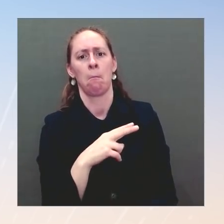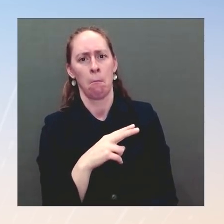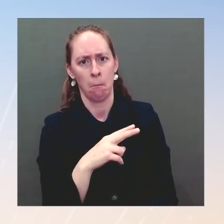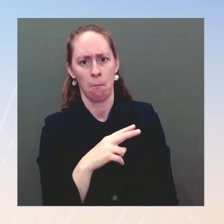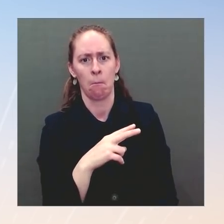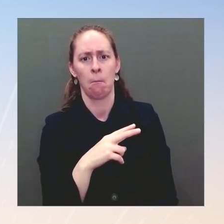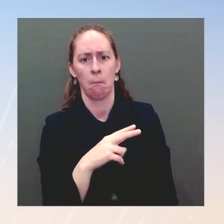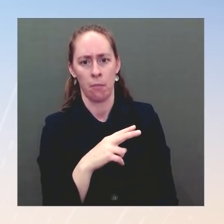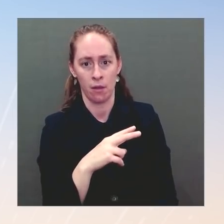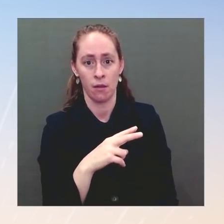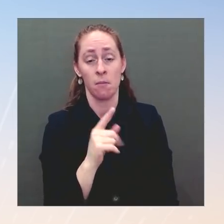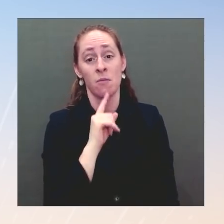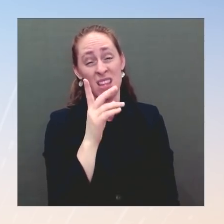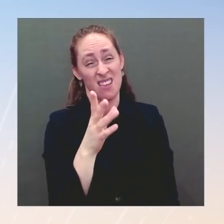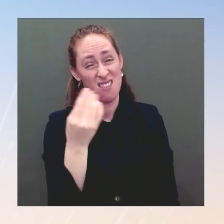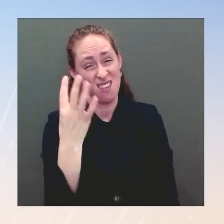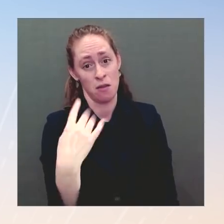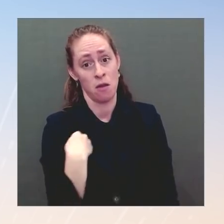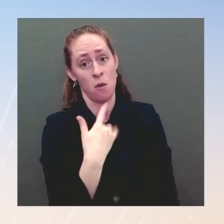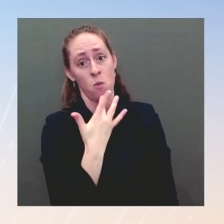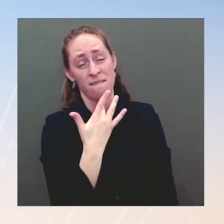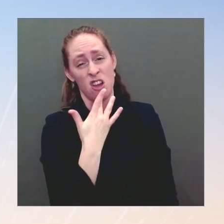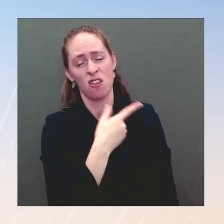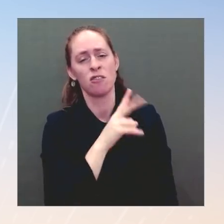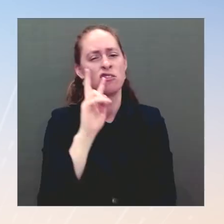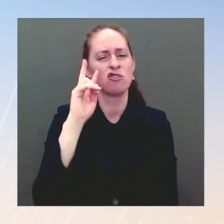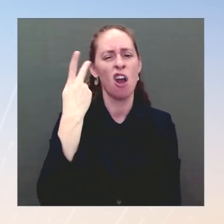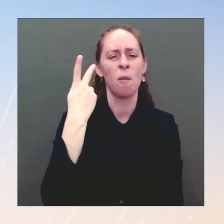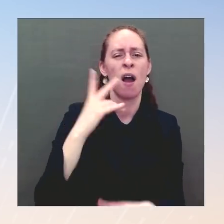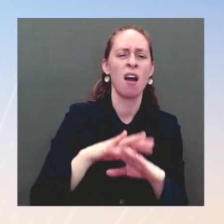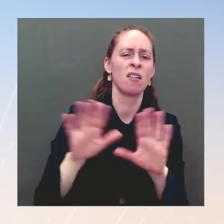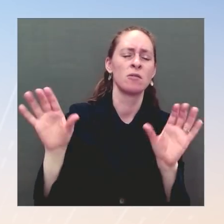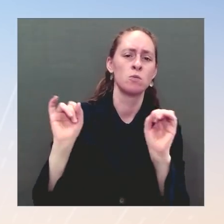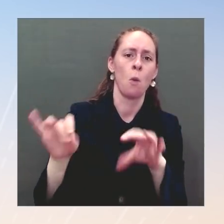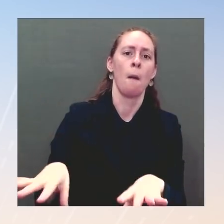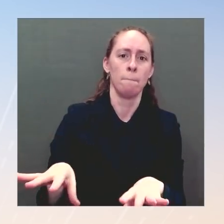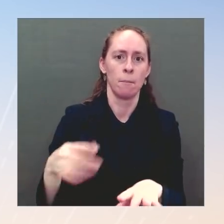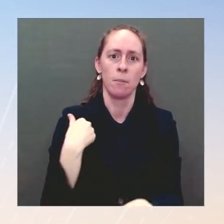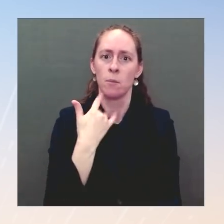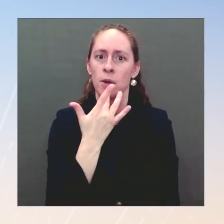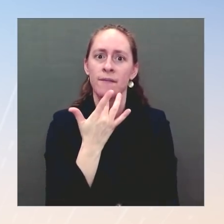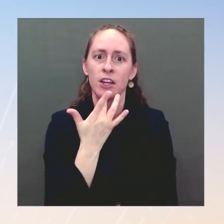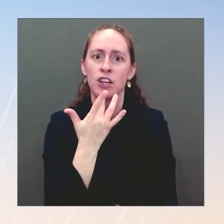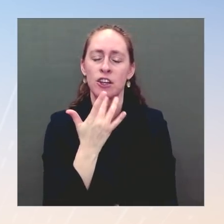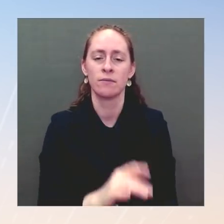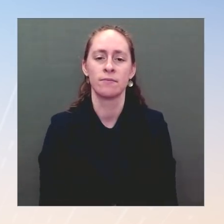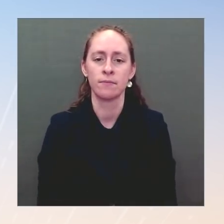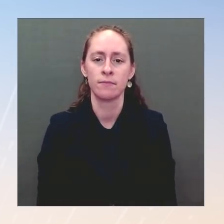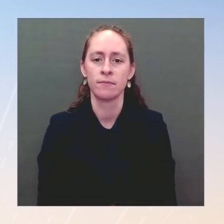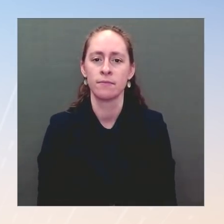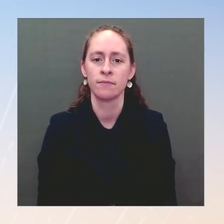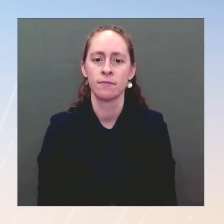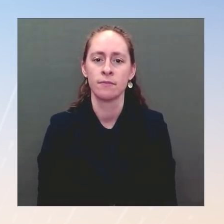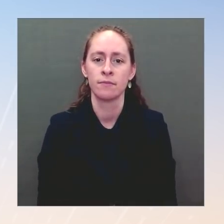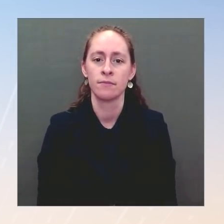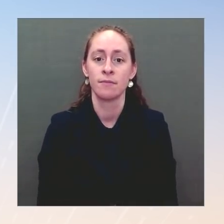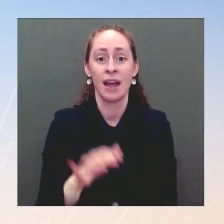what we're also assessing is that he has had to adjust, adapt to the strength of the unity of the global community,